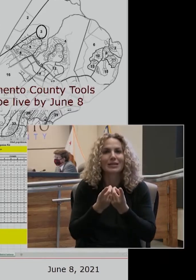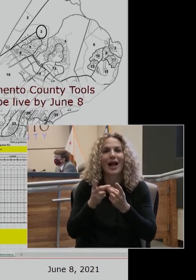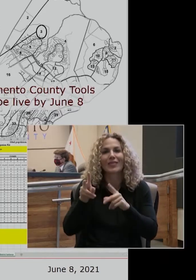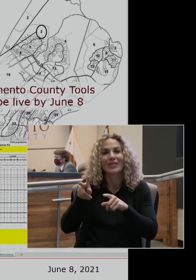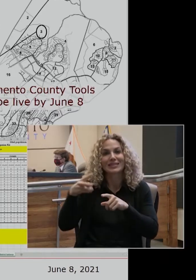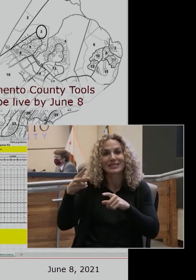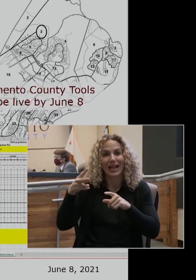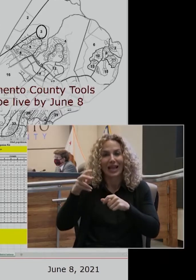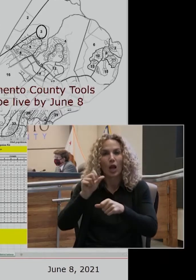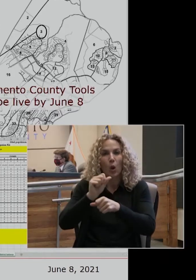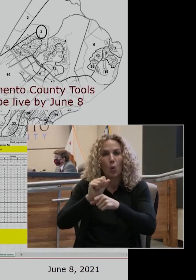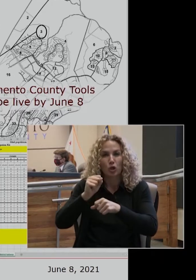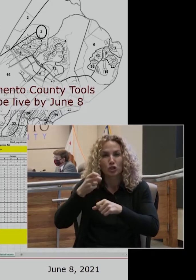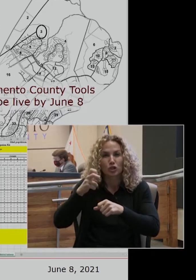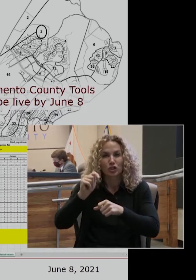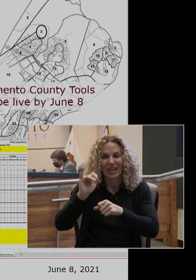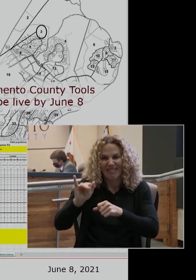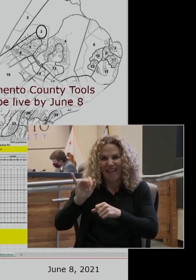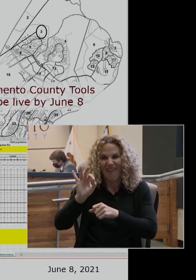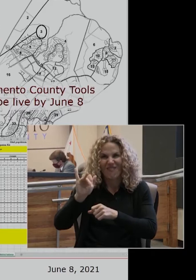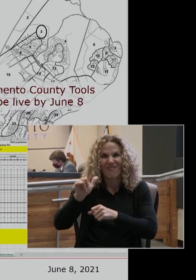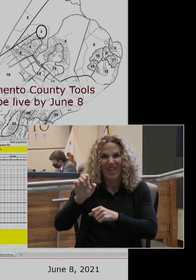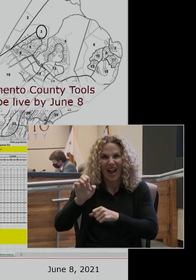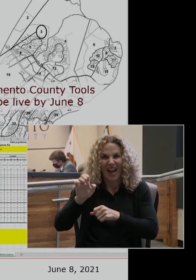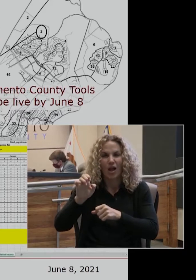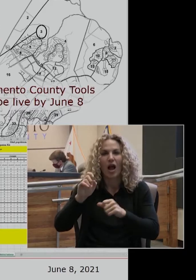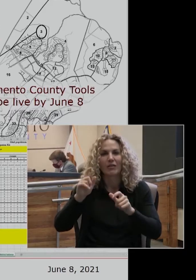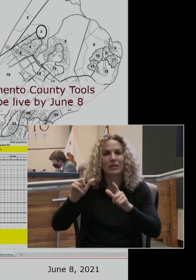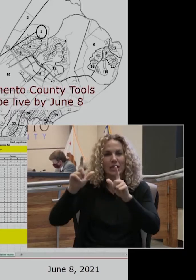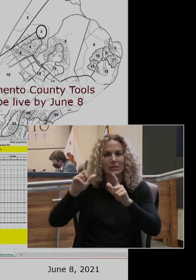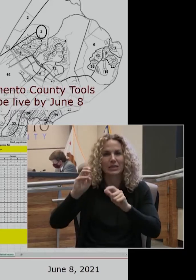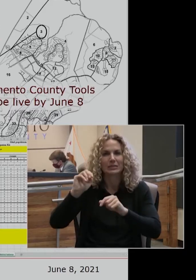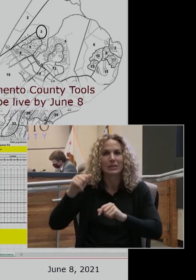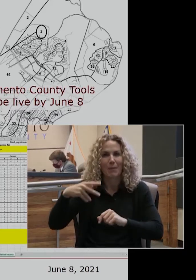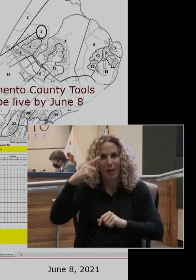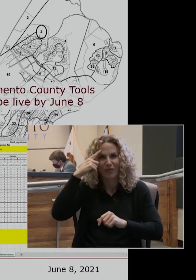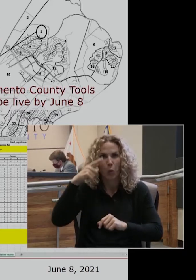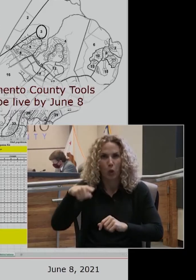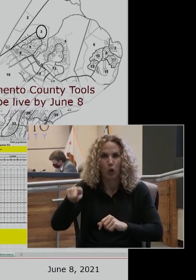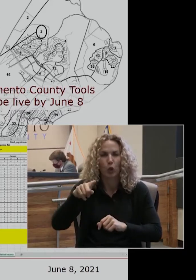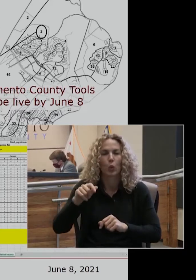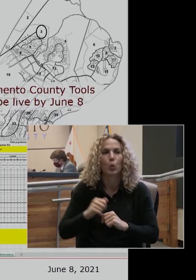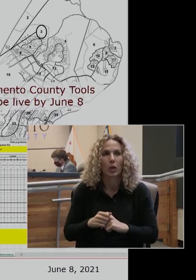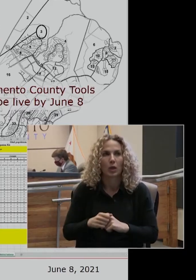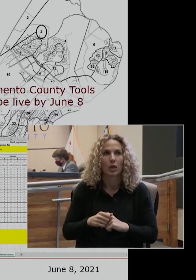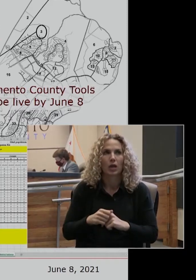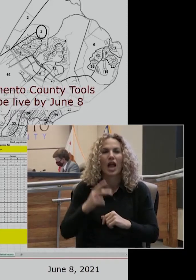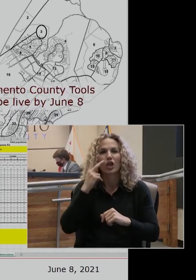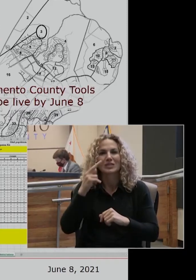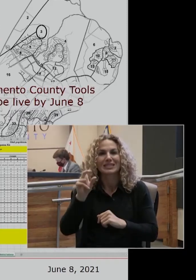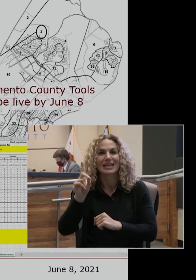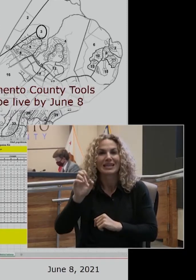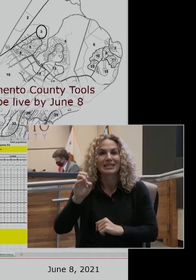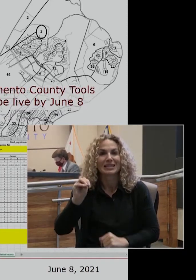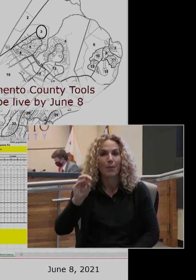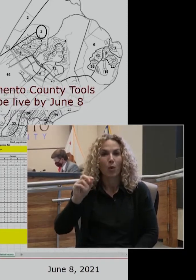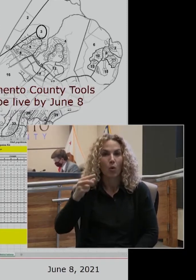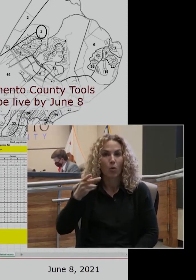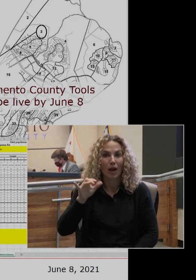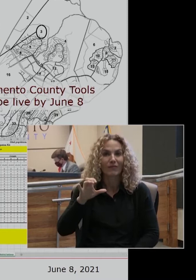A SECOND WORK SHEET IN THAT FILE DOES MAPS FOR YOU.